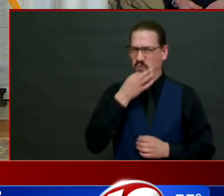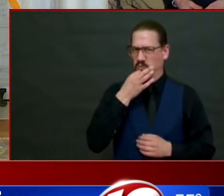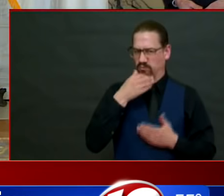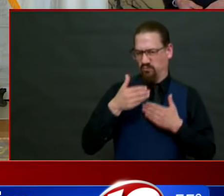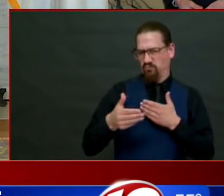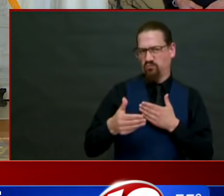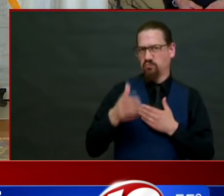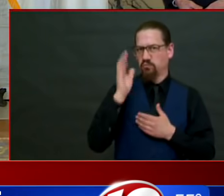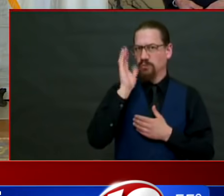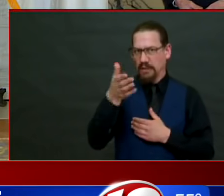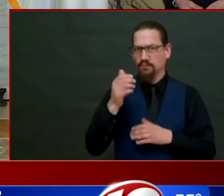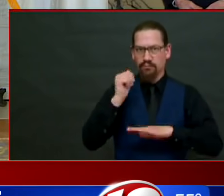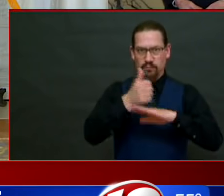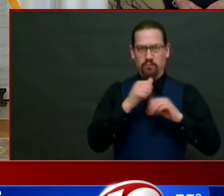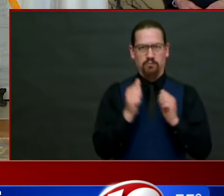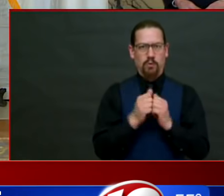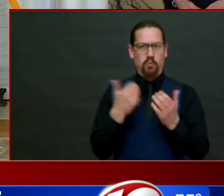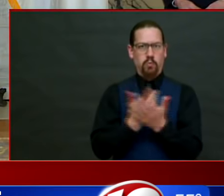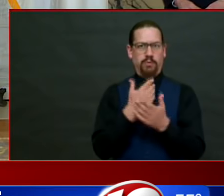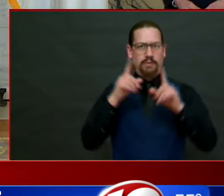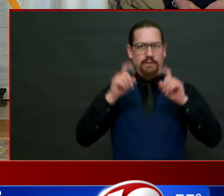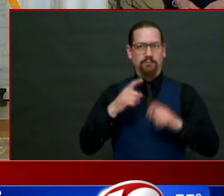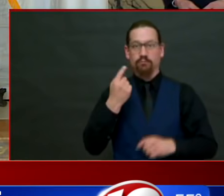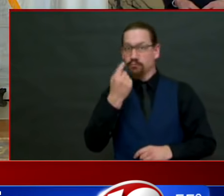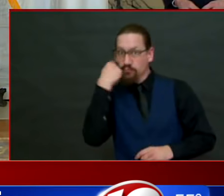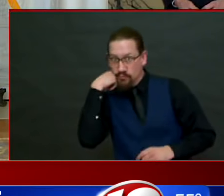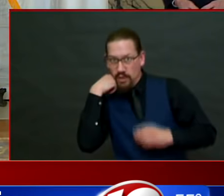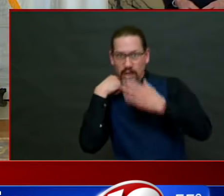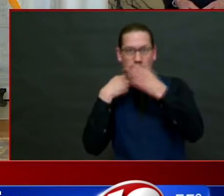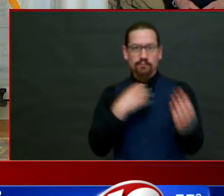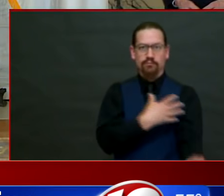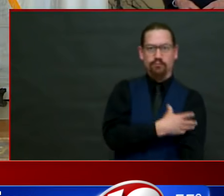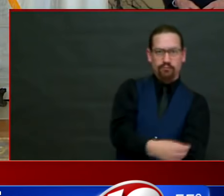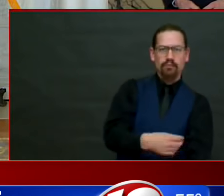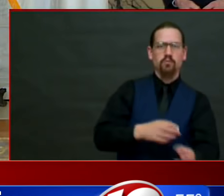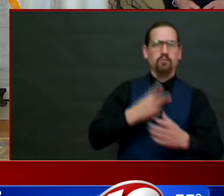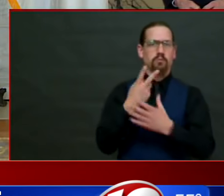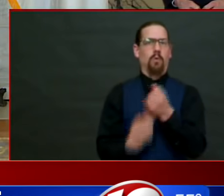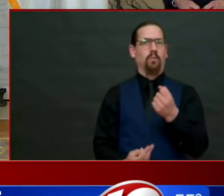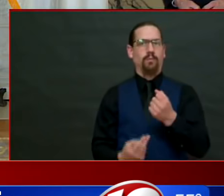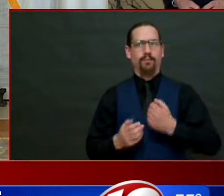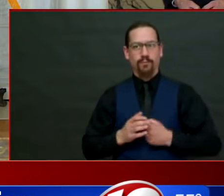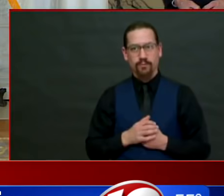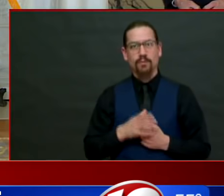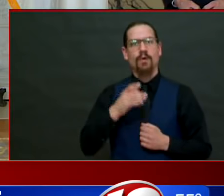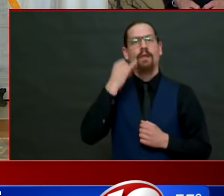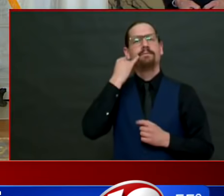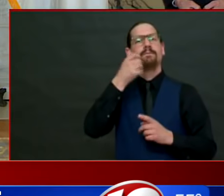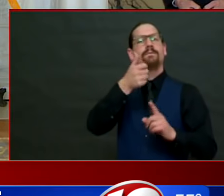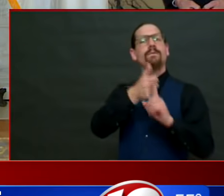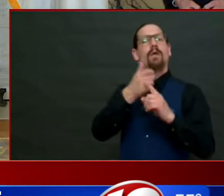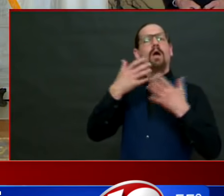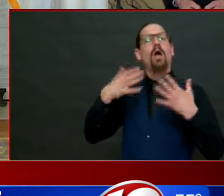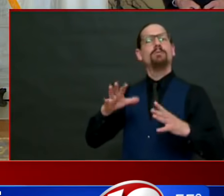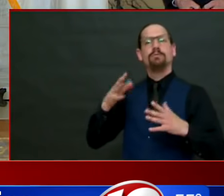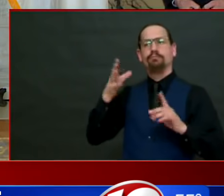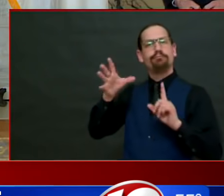FOR THOSE TESTS, WE ARE TESTING IF SOMEONE CURRENTLY HAS THE VIRUS, AND ALSO IF THEY HAVE